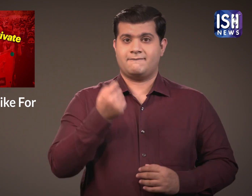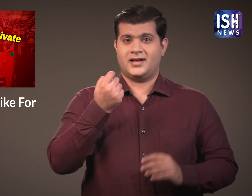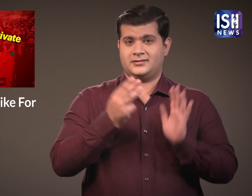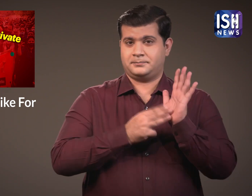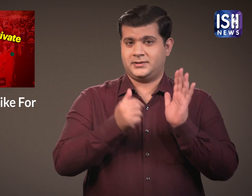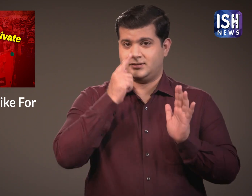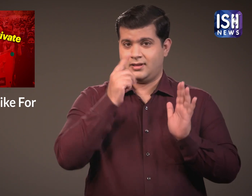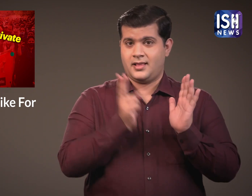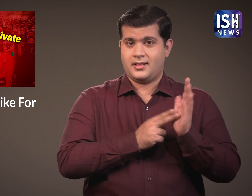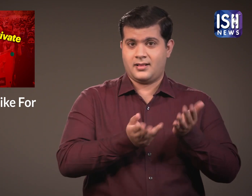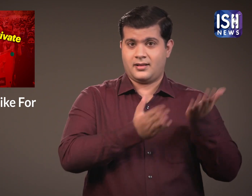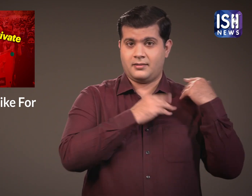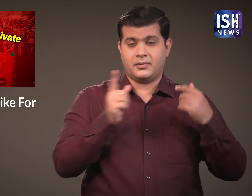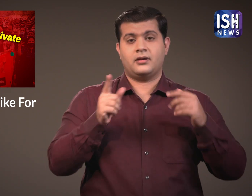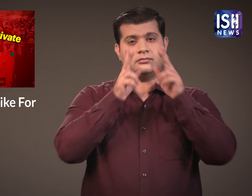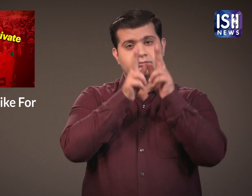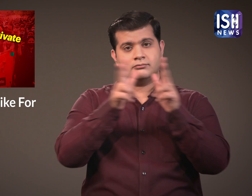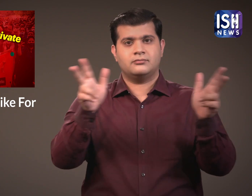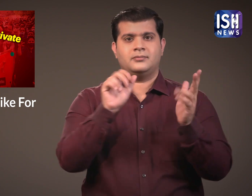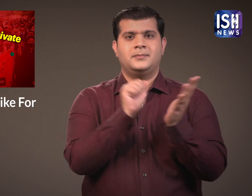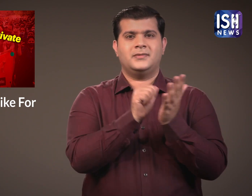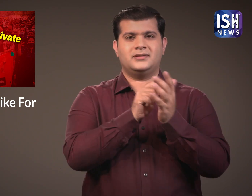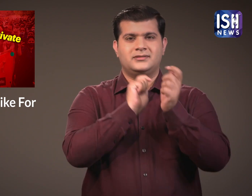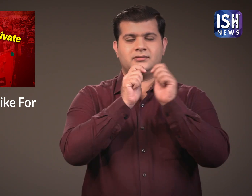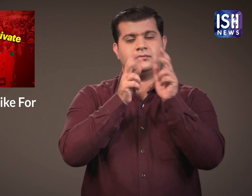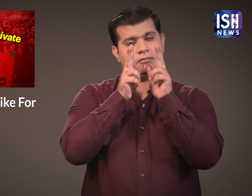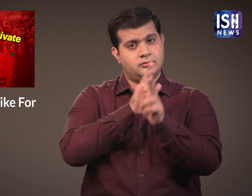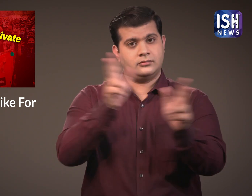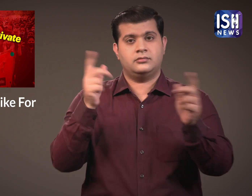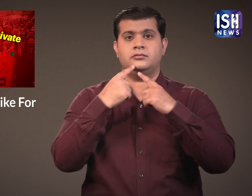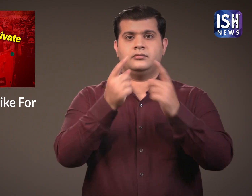Addressing the media, Nirmala Sitharaman said,